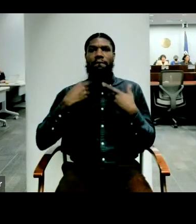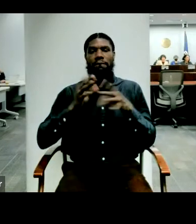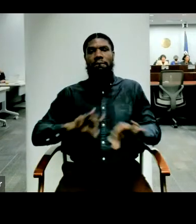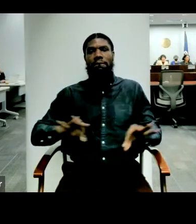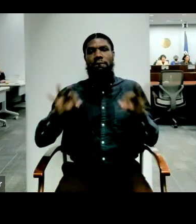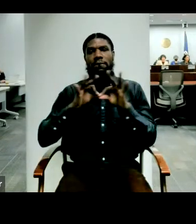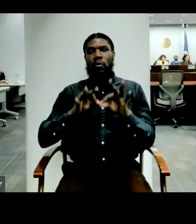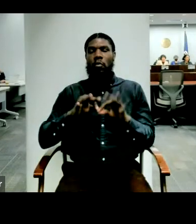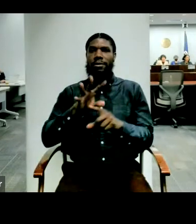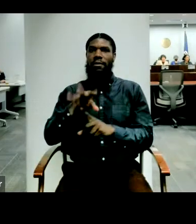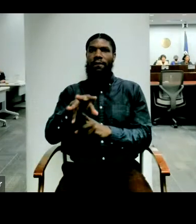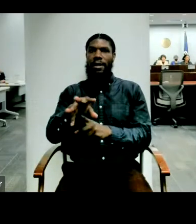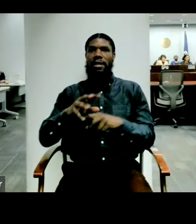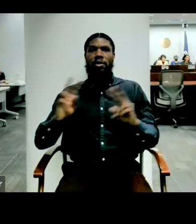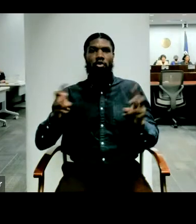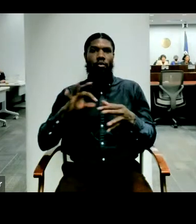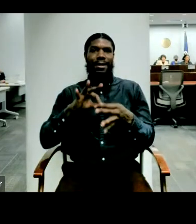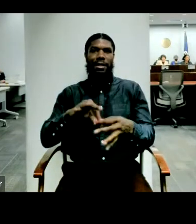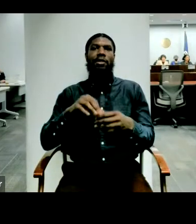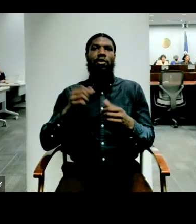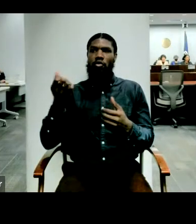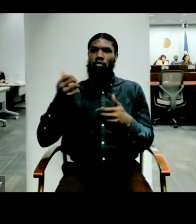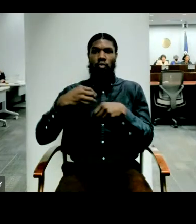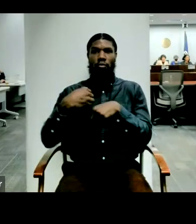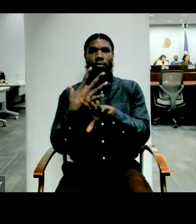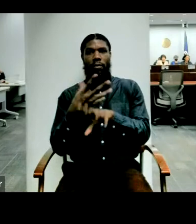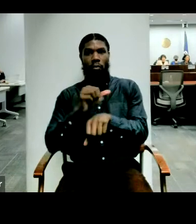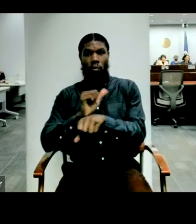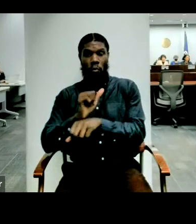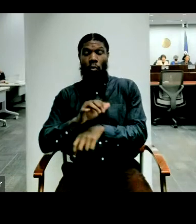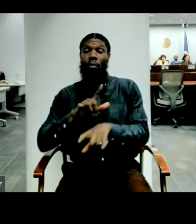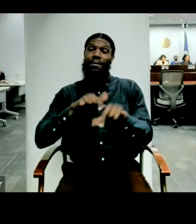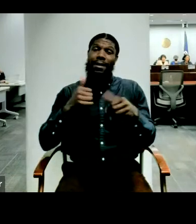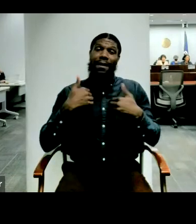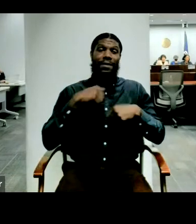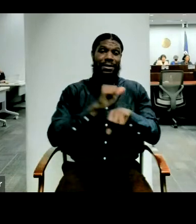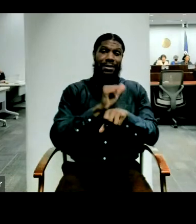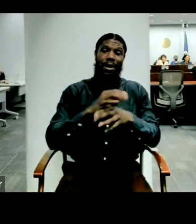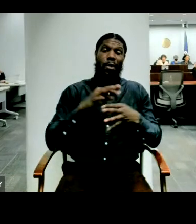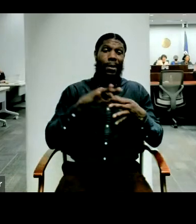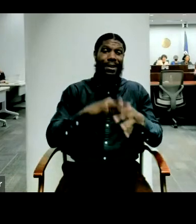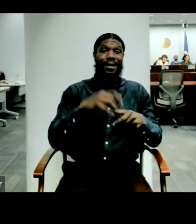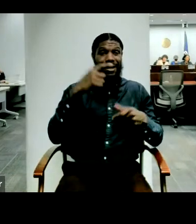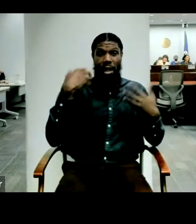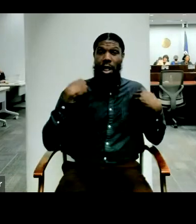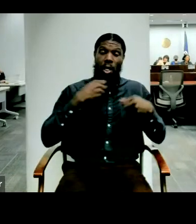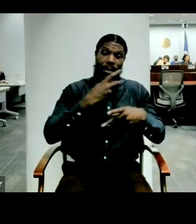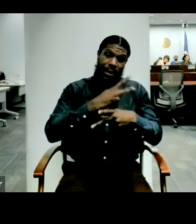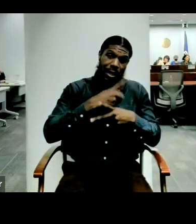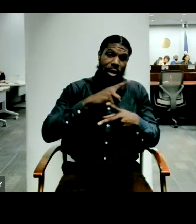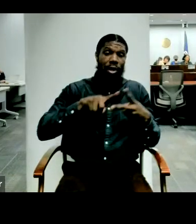But then there are these jobs, you know, in health care, in cleaning hotel rooms and working